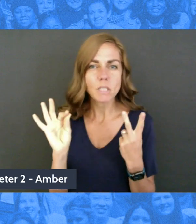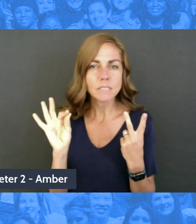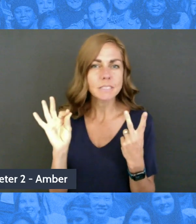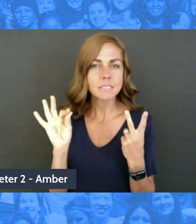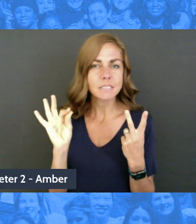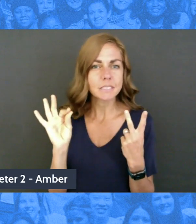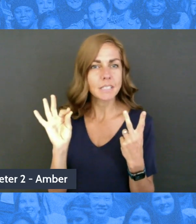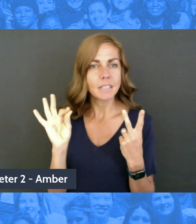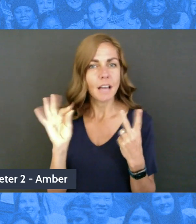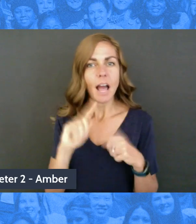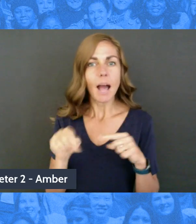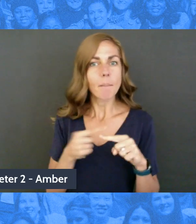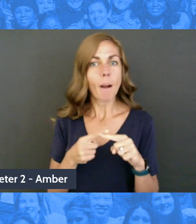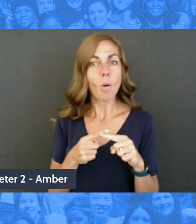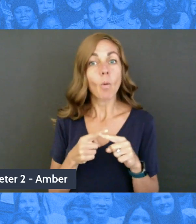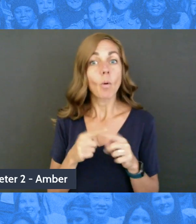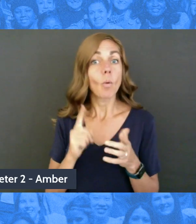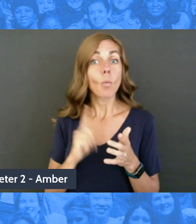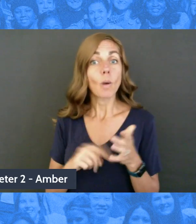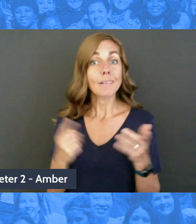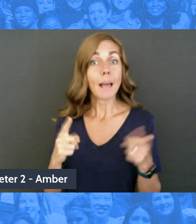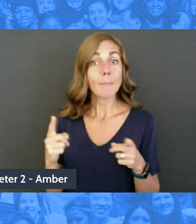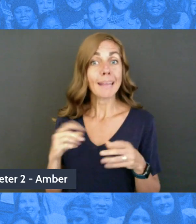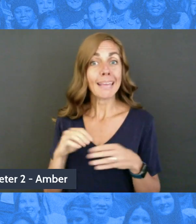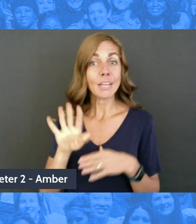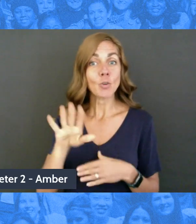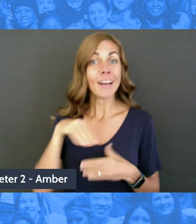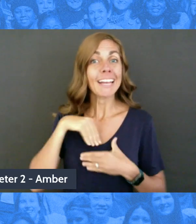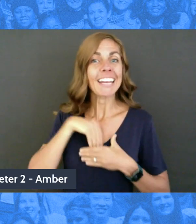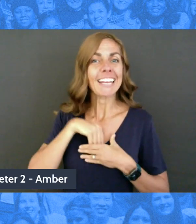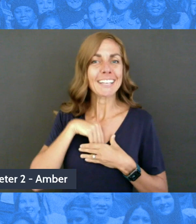about what is going on in your inner world.